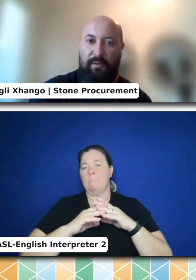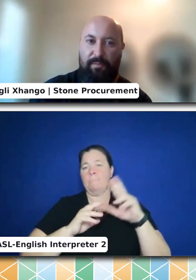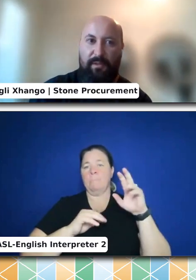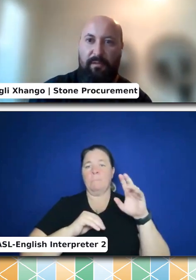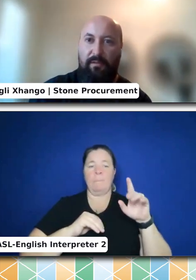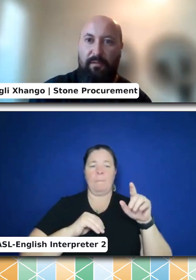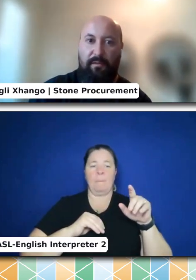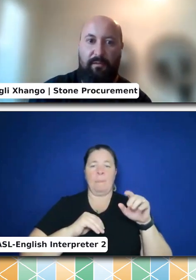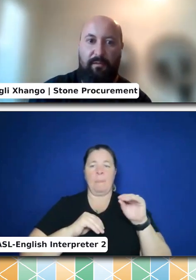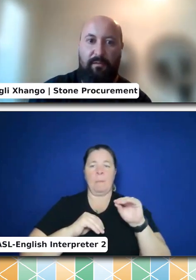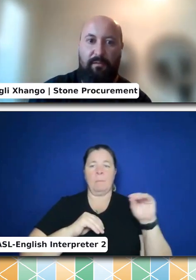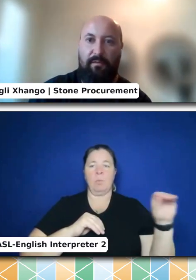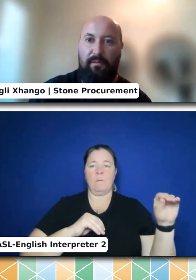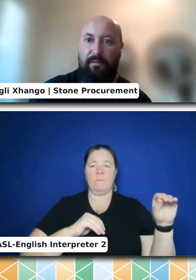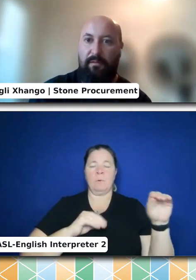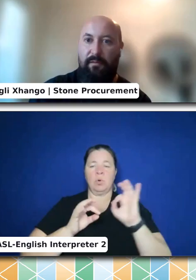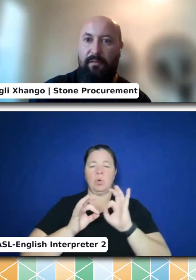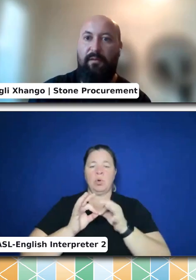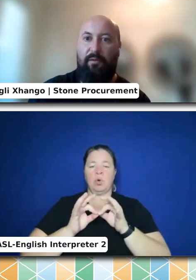Does that help a little bit? Okay.